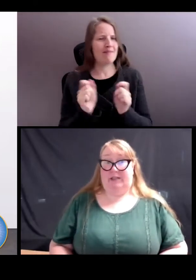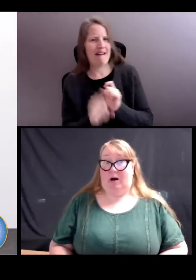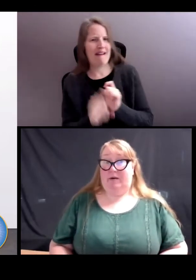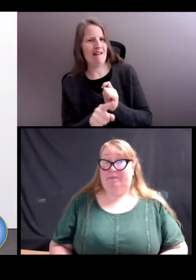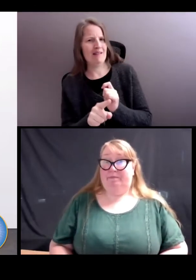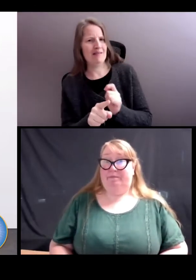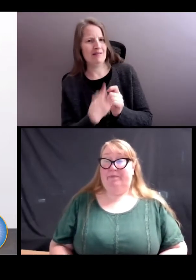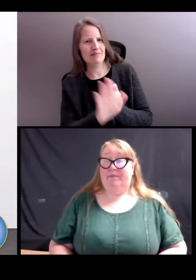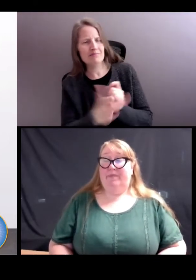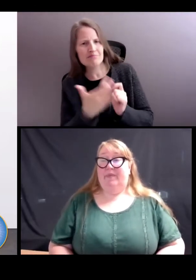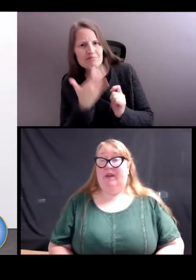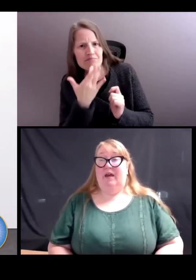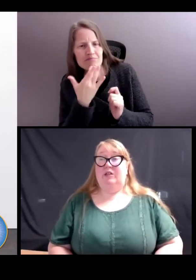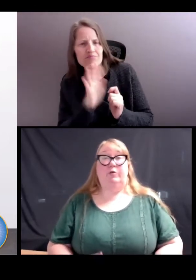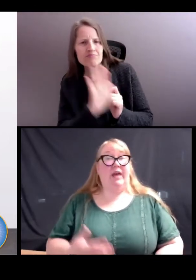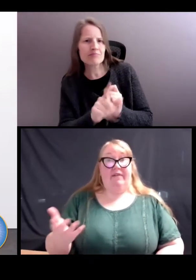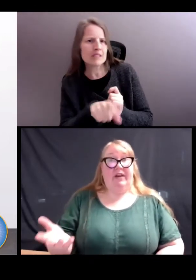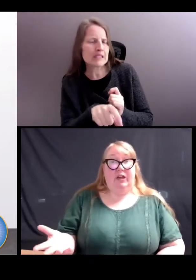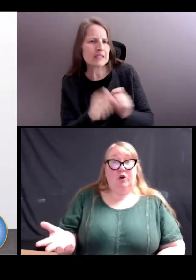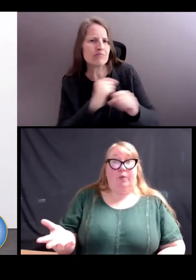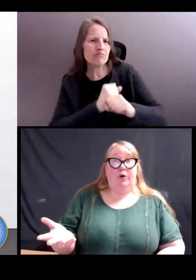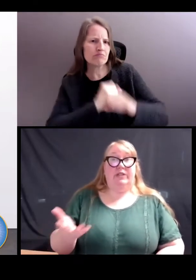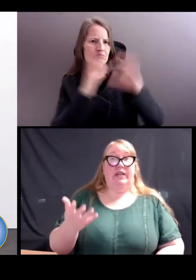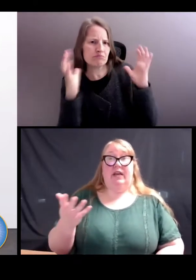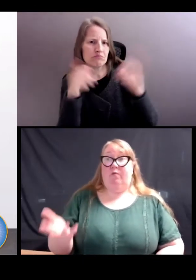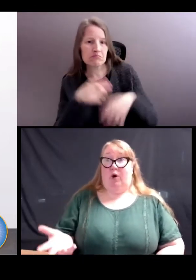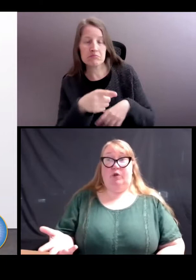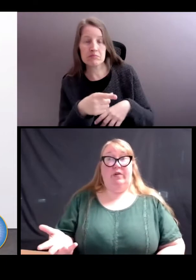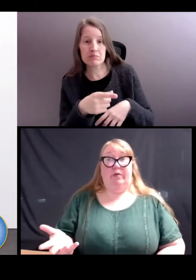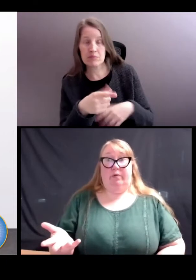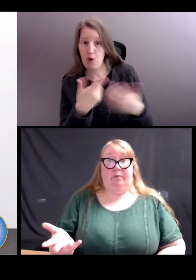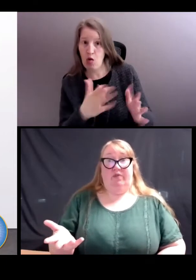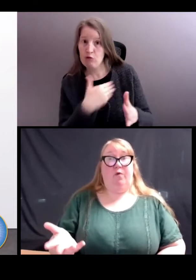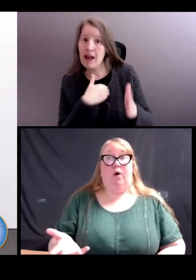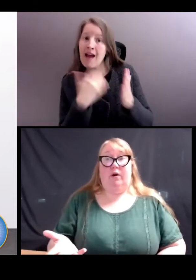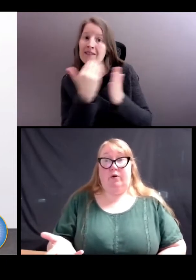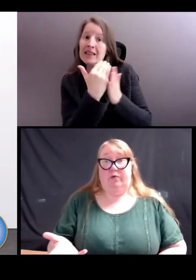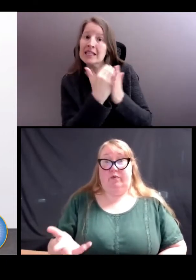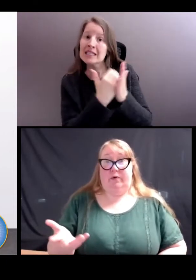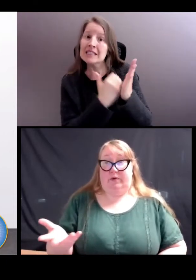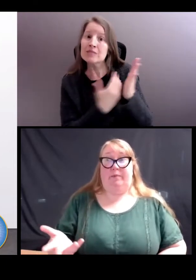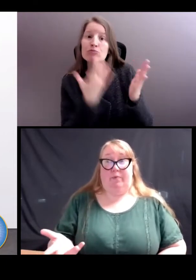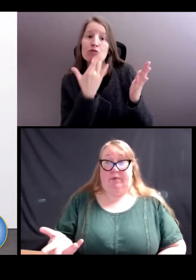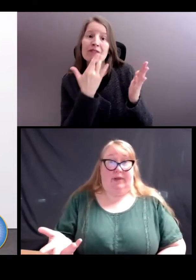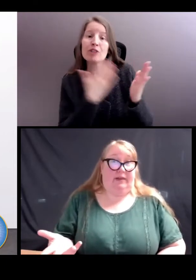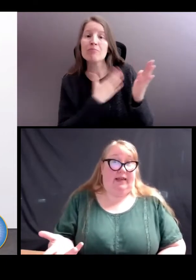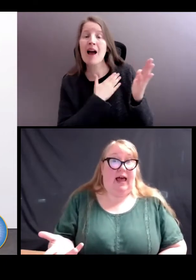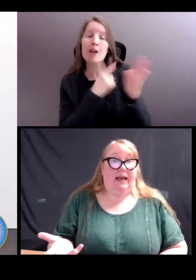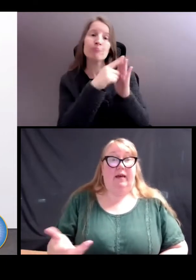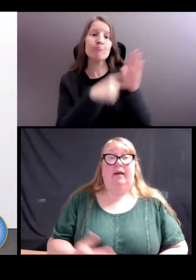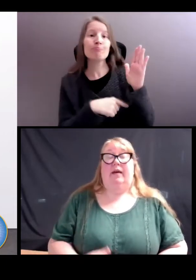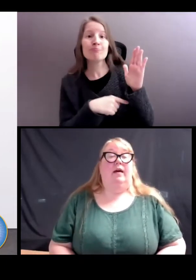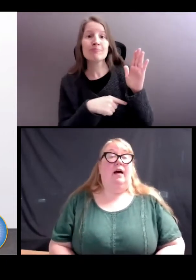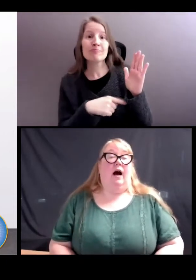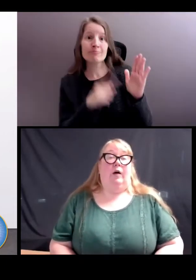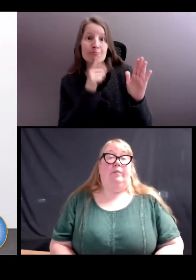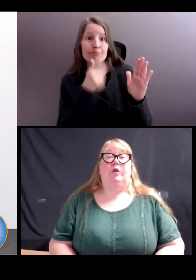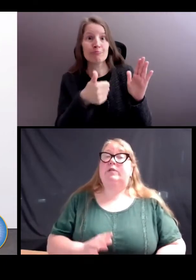are Do they have any interpreters that they worked with before who -- that they like,